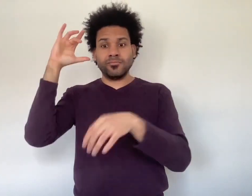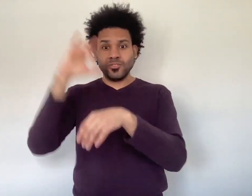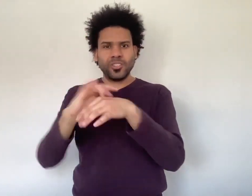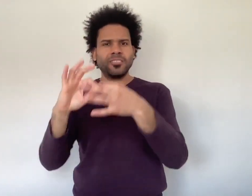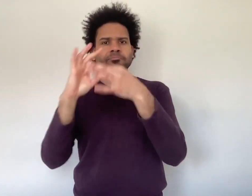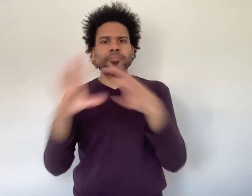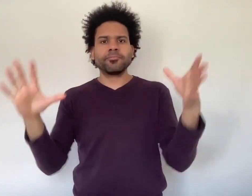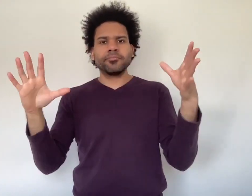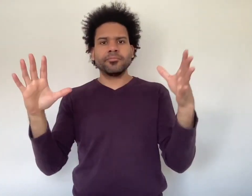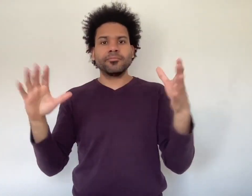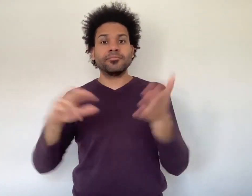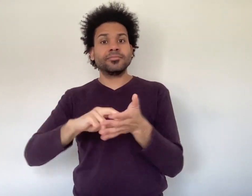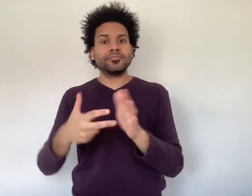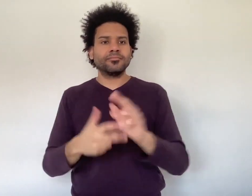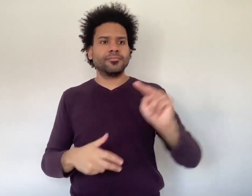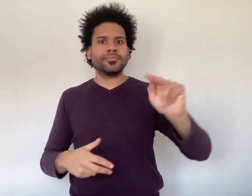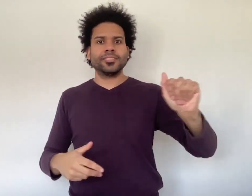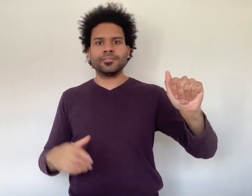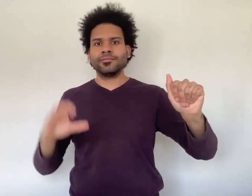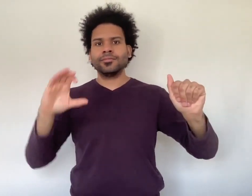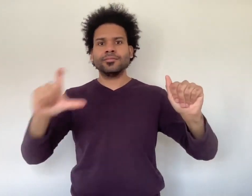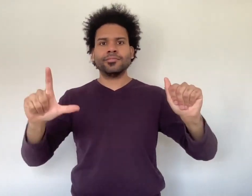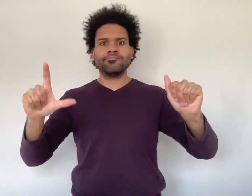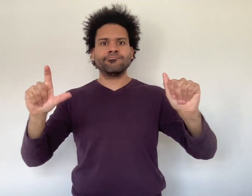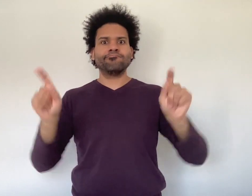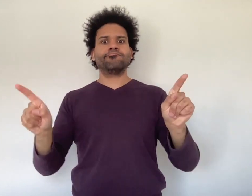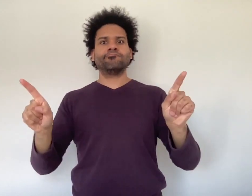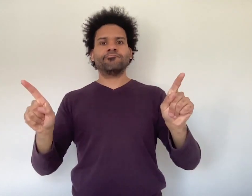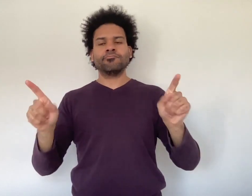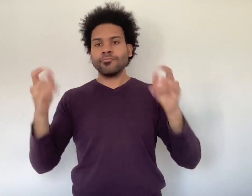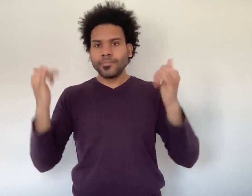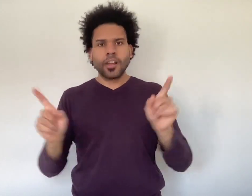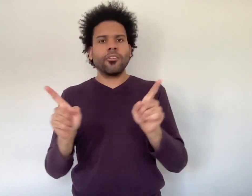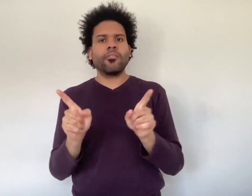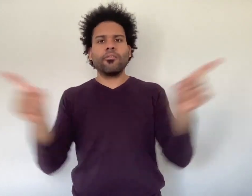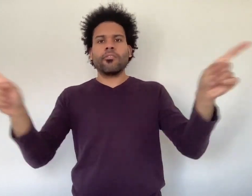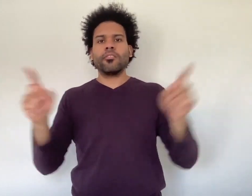the sodium and chloride to be separated into individual elements.